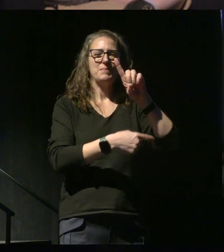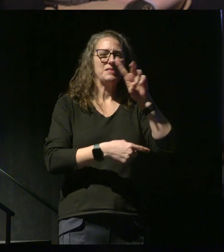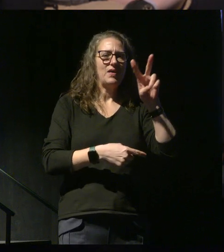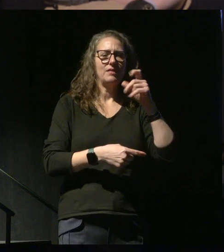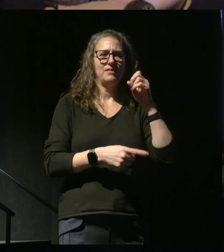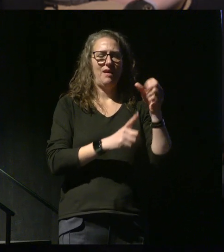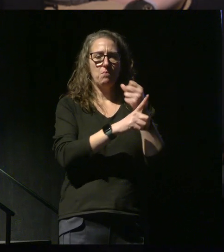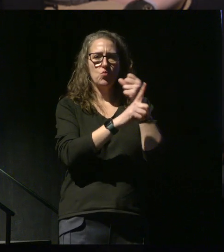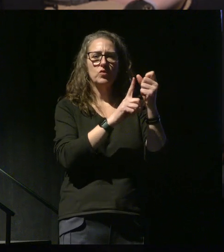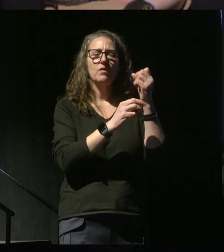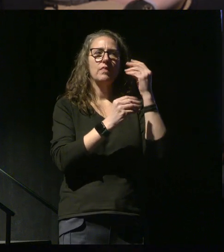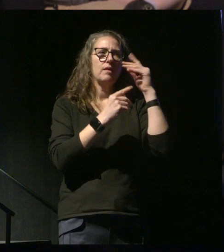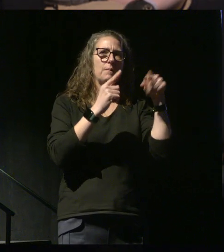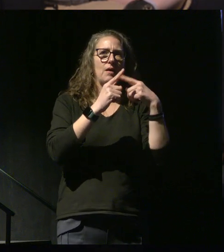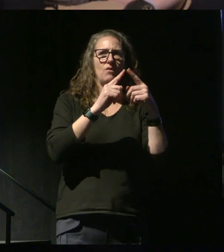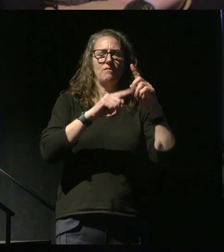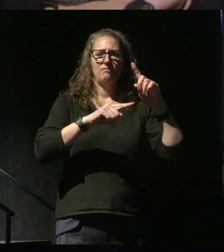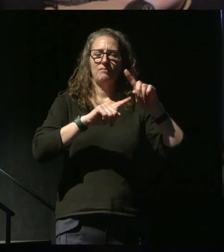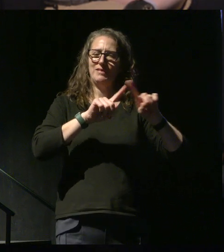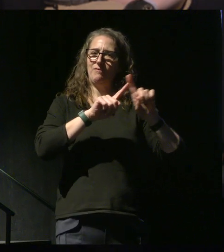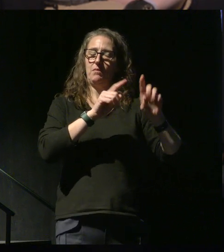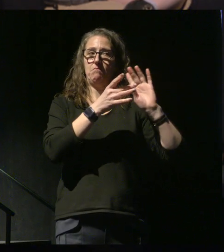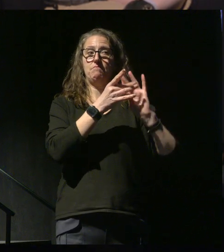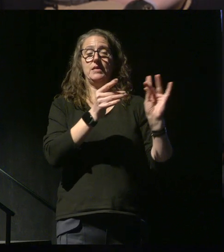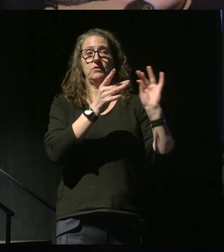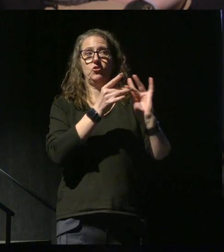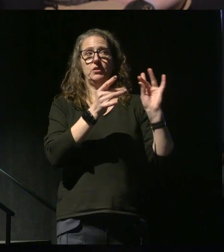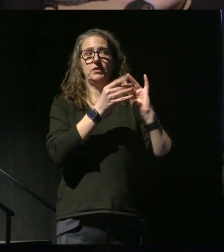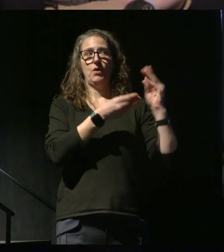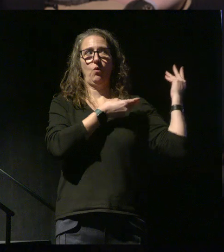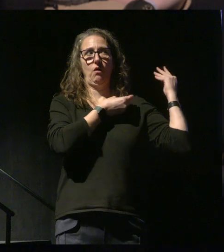the various messages that were passed on to me by my